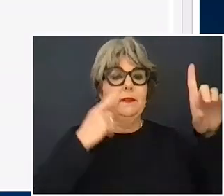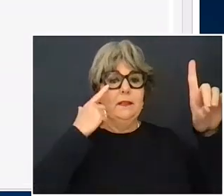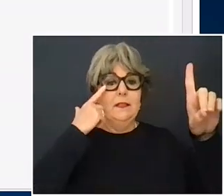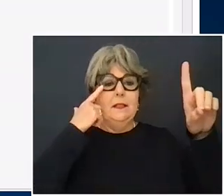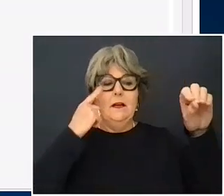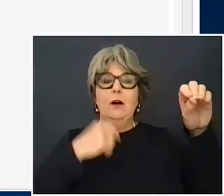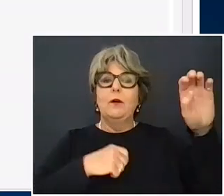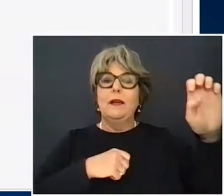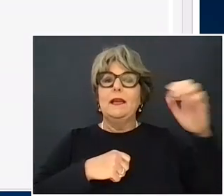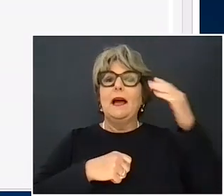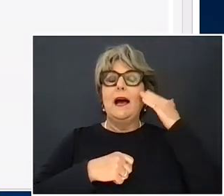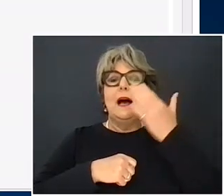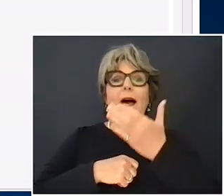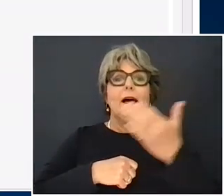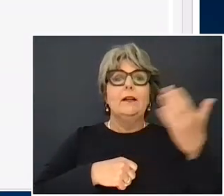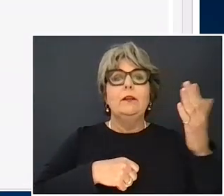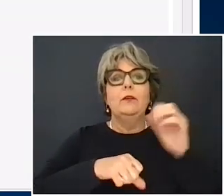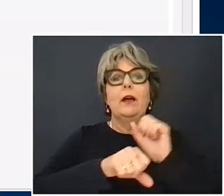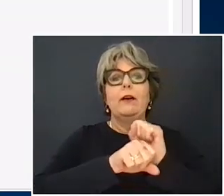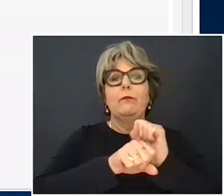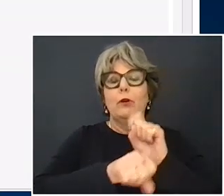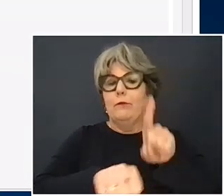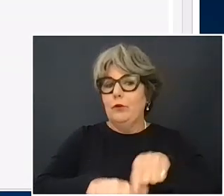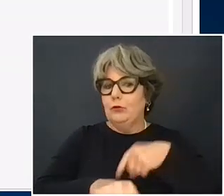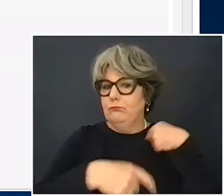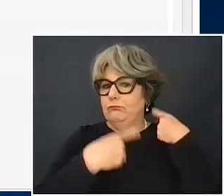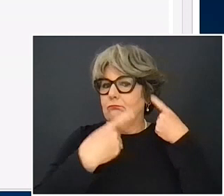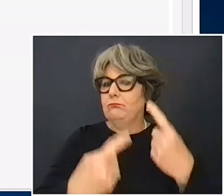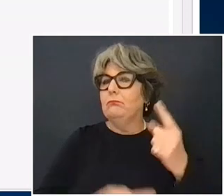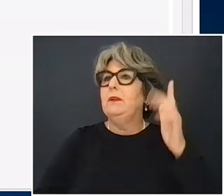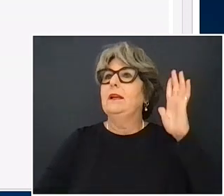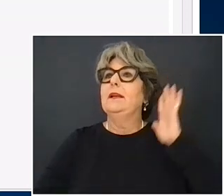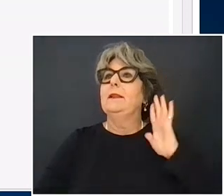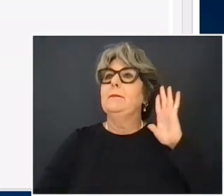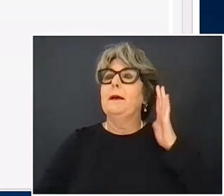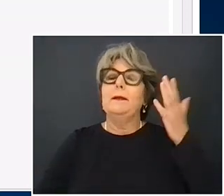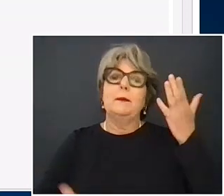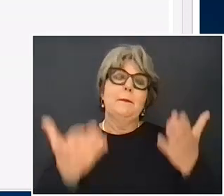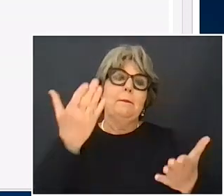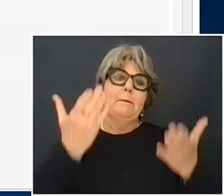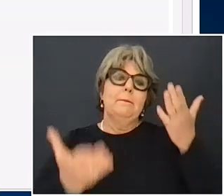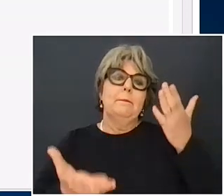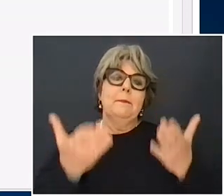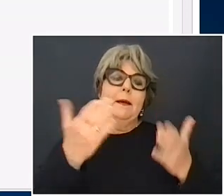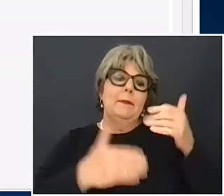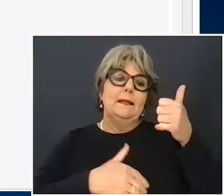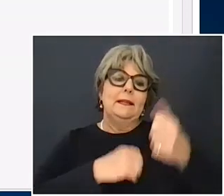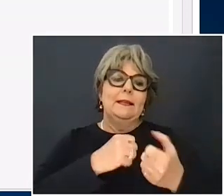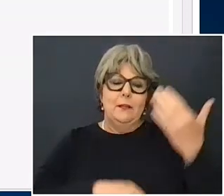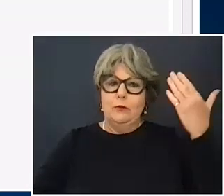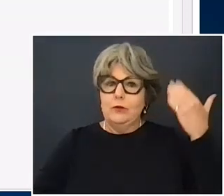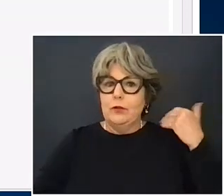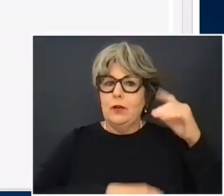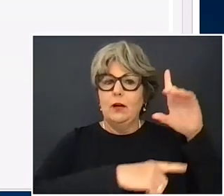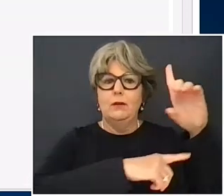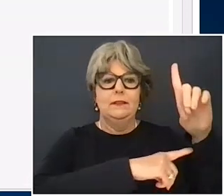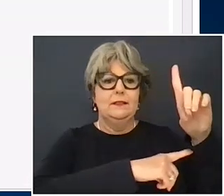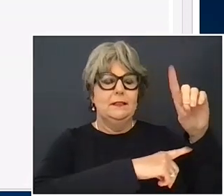guys have been working in this industry for way too long. I know in the past, like, maybe at least a decade ago, the Department had a tendency to use